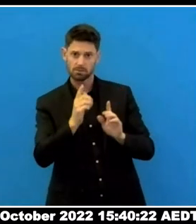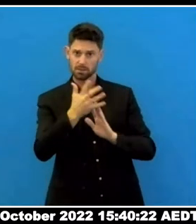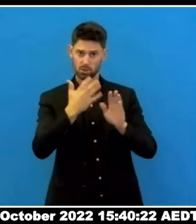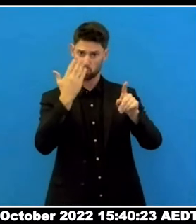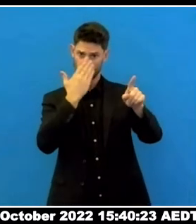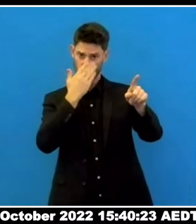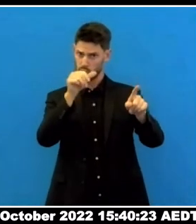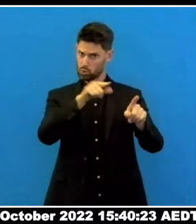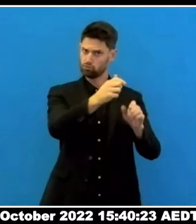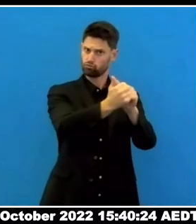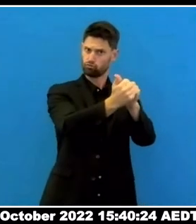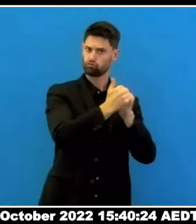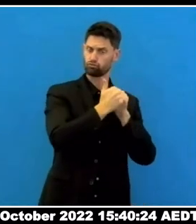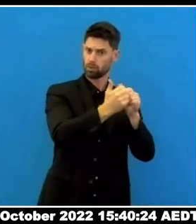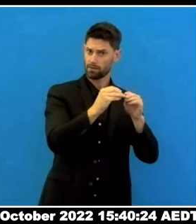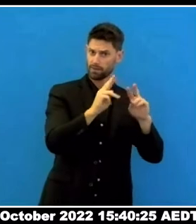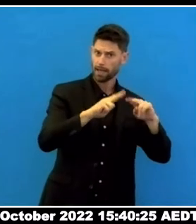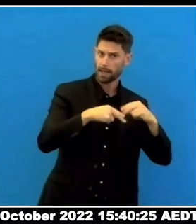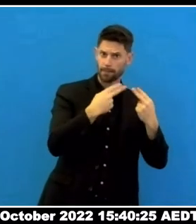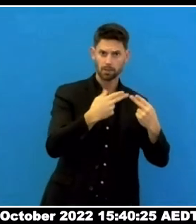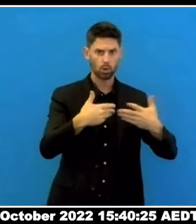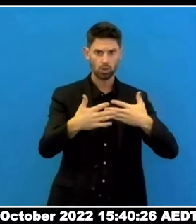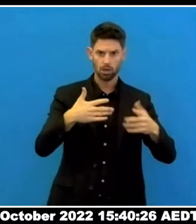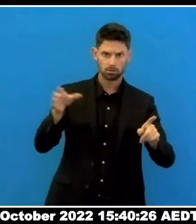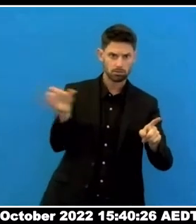of working with the family to get supports?